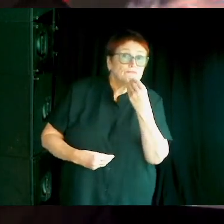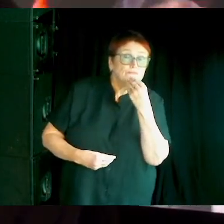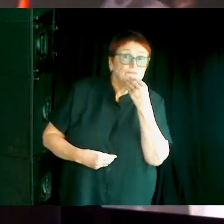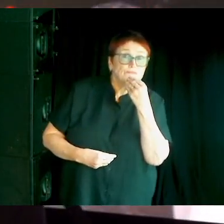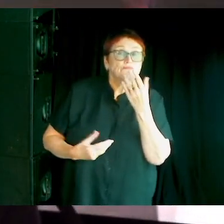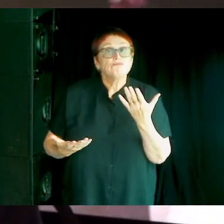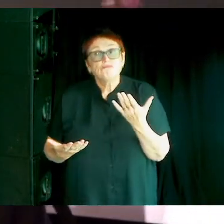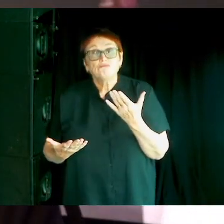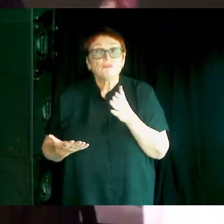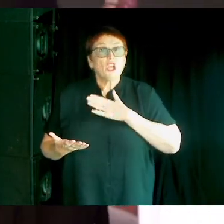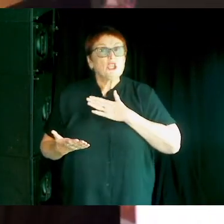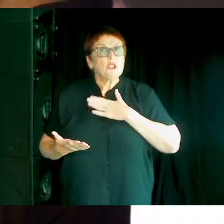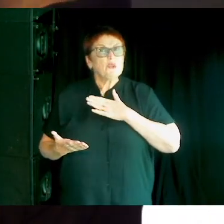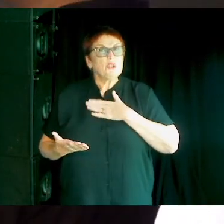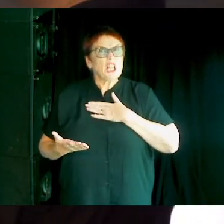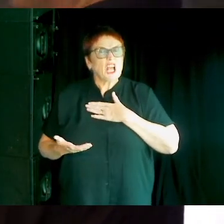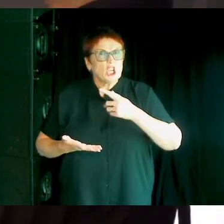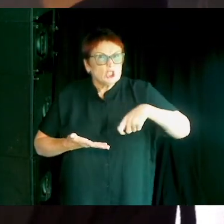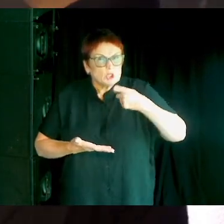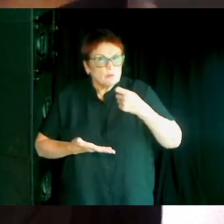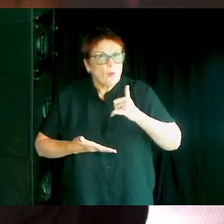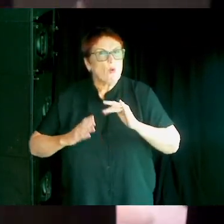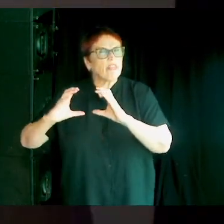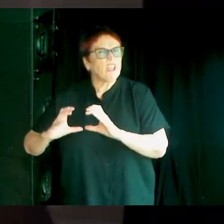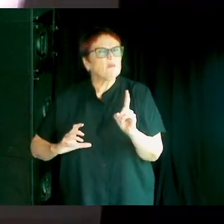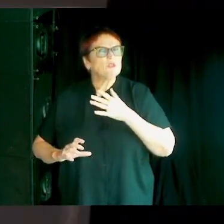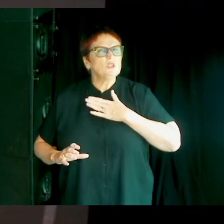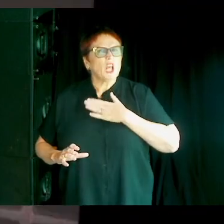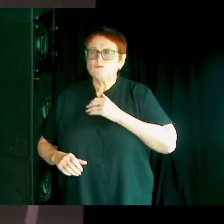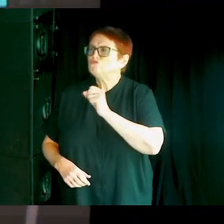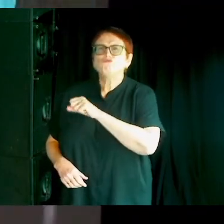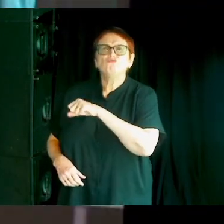you like your curry to be very soupy or you like it to be yeah I like stuff really really thick I